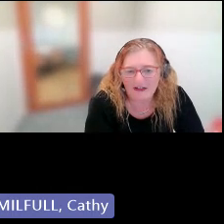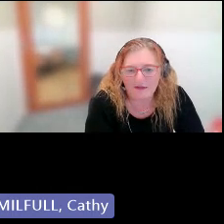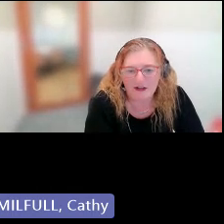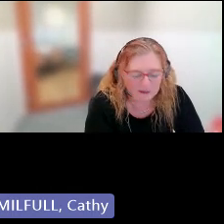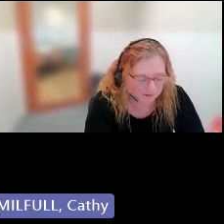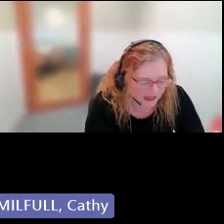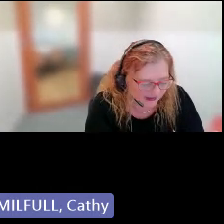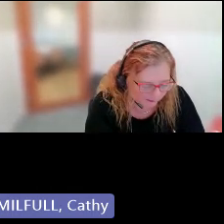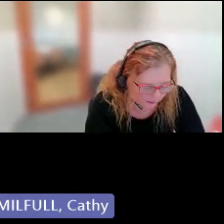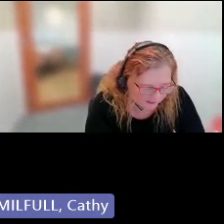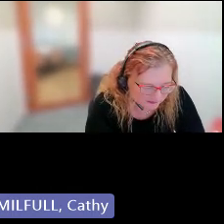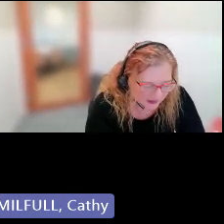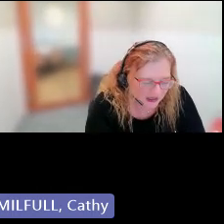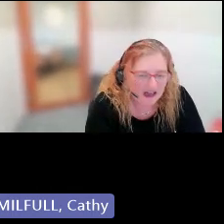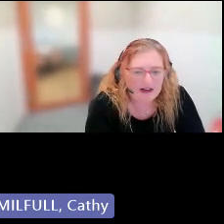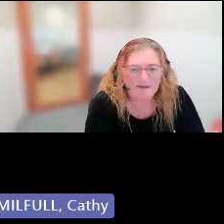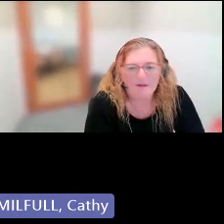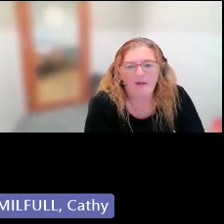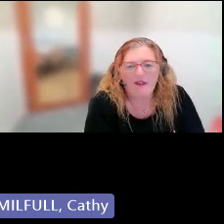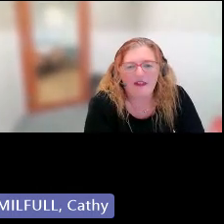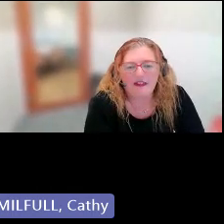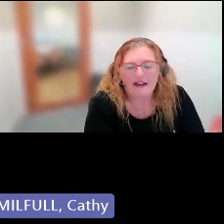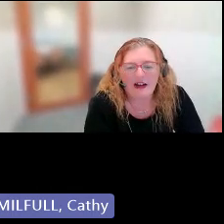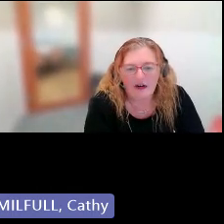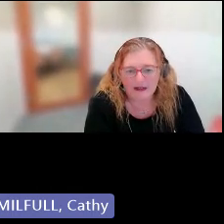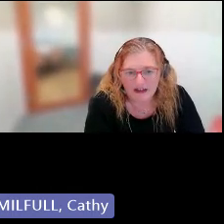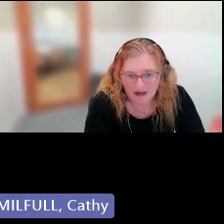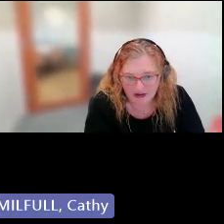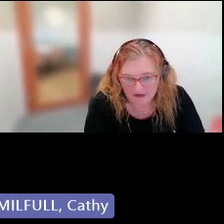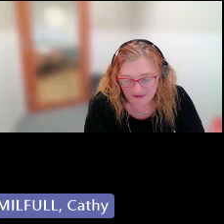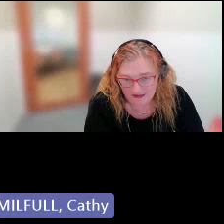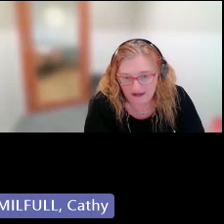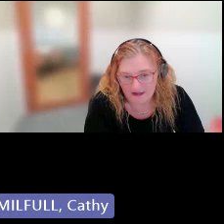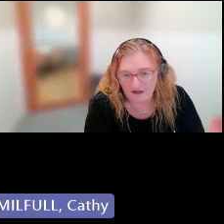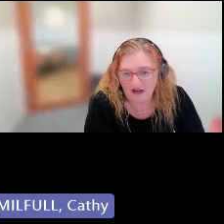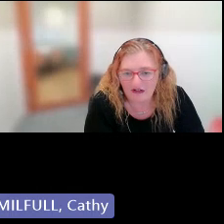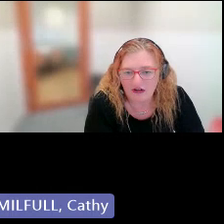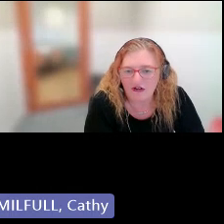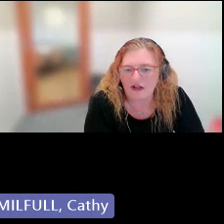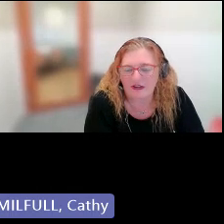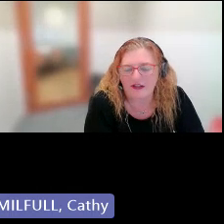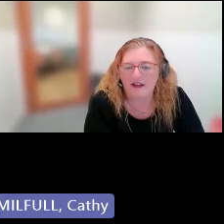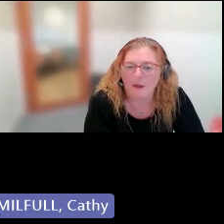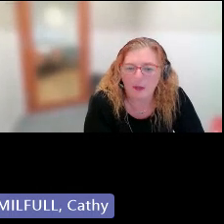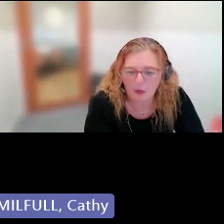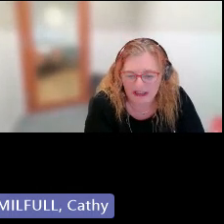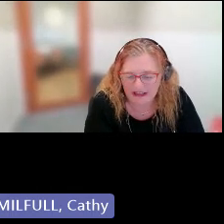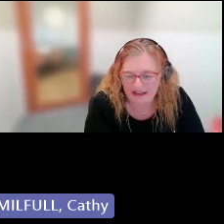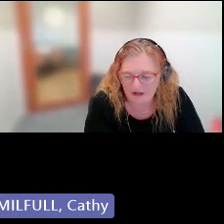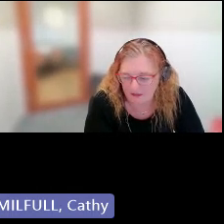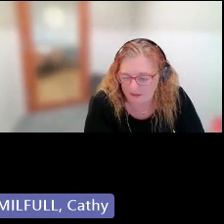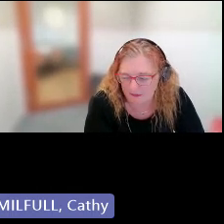So I just wanted to flag as well there are obligations in this tranche, not just reporting in terms of